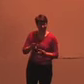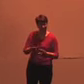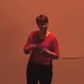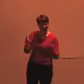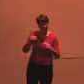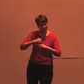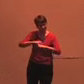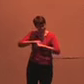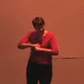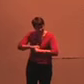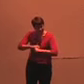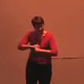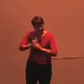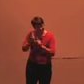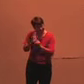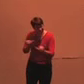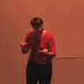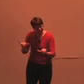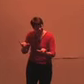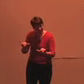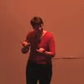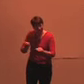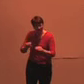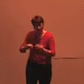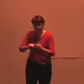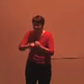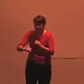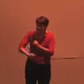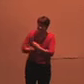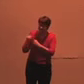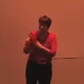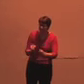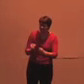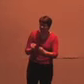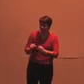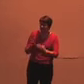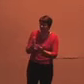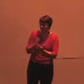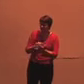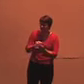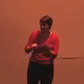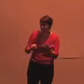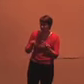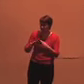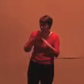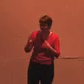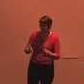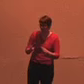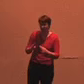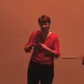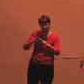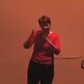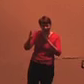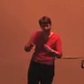is the really fundamental elements of the house. House is designed to protect outside.